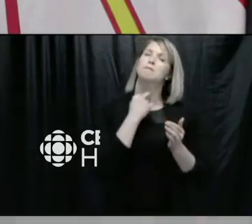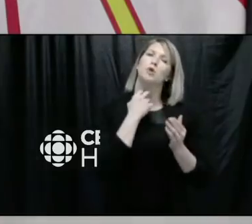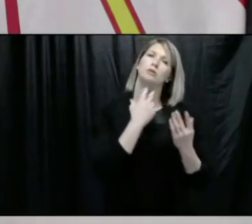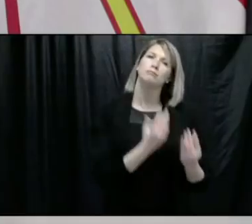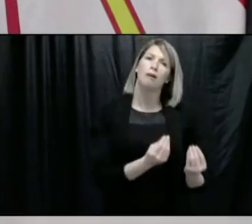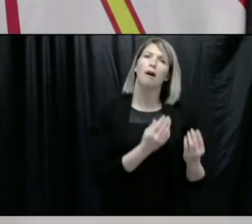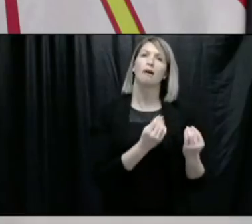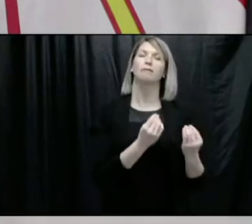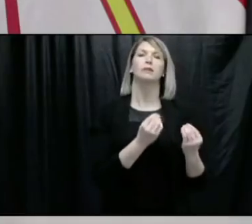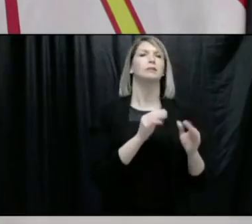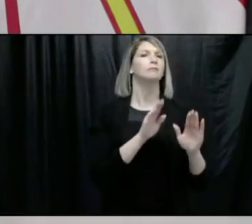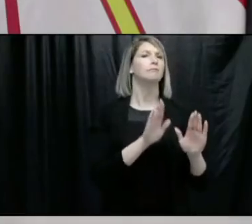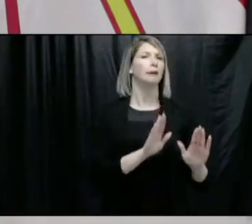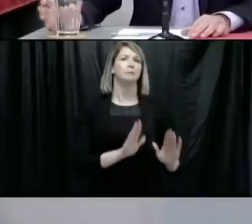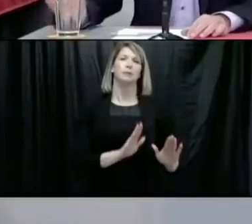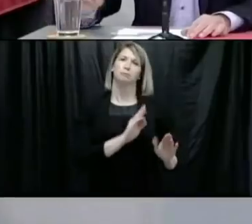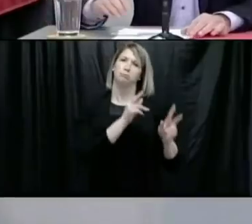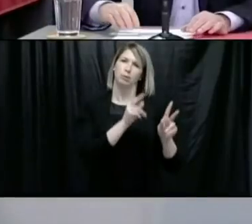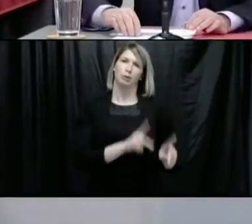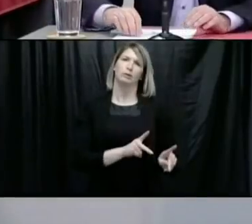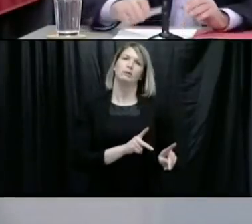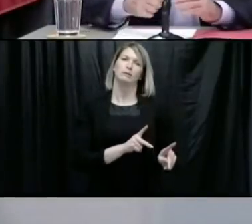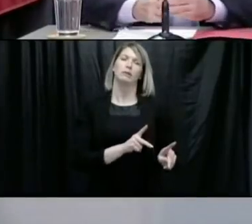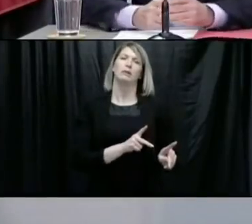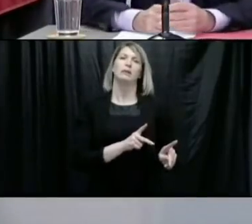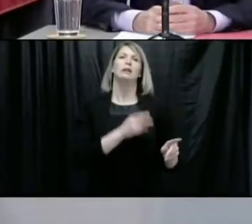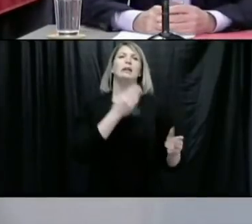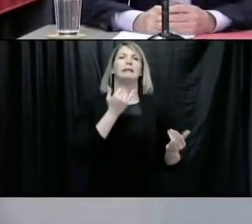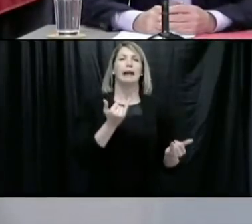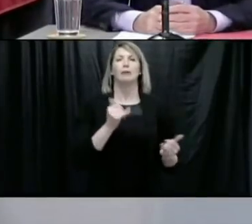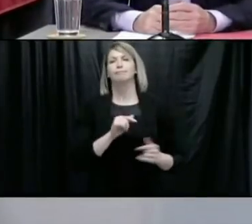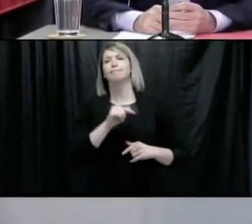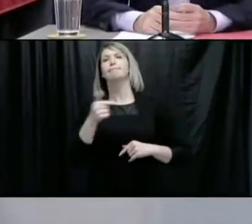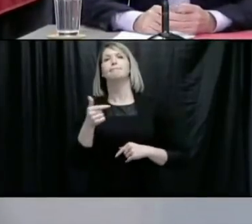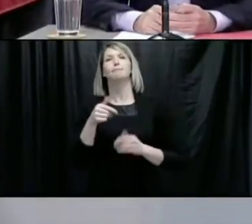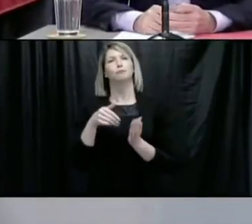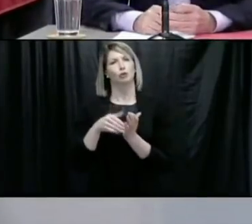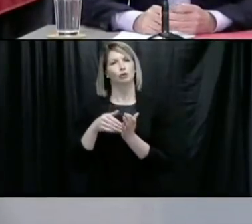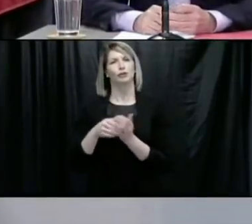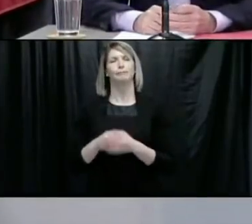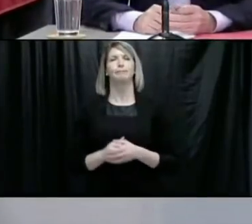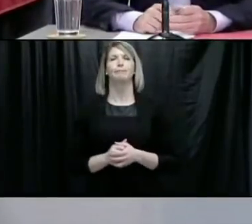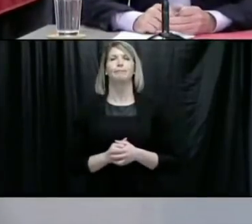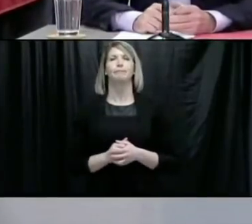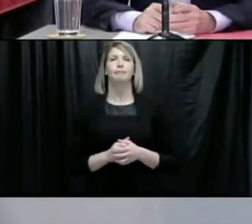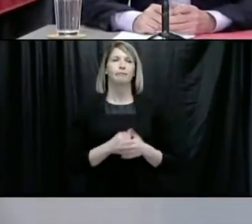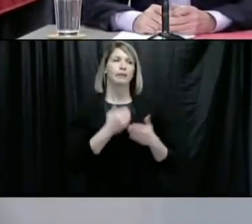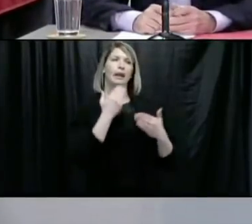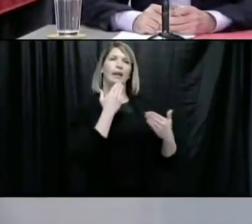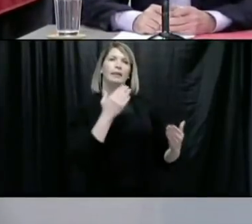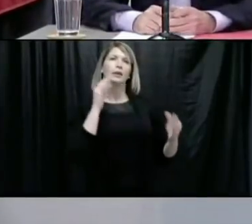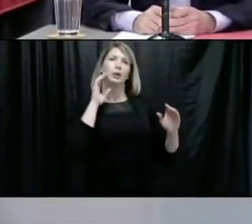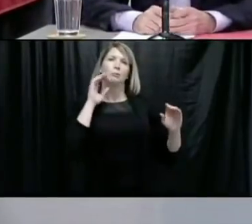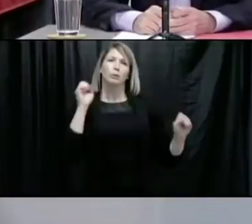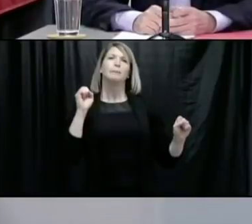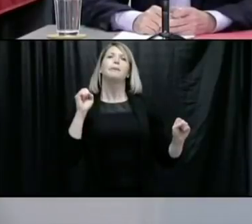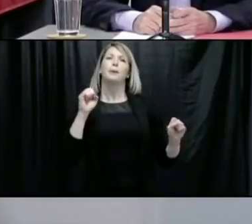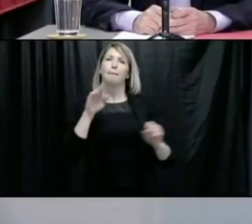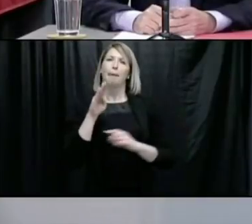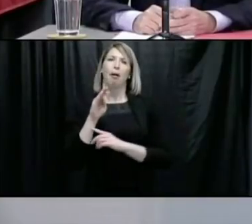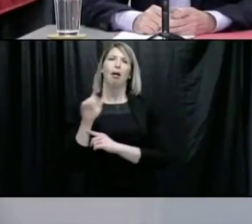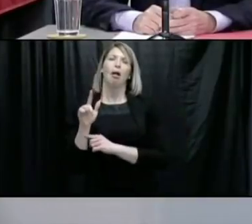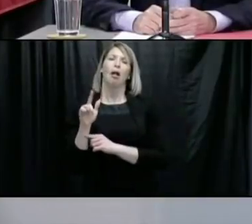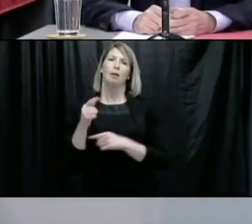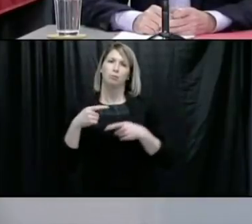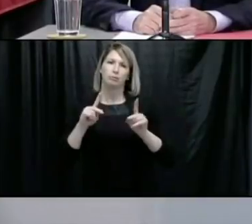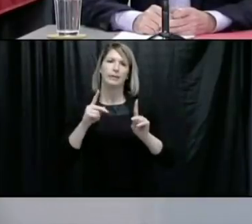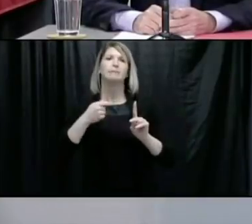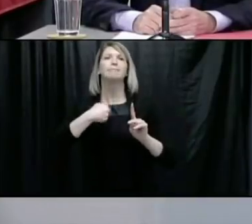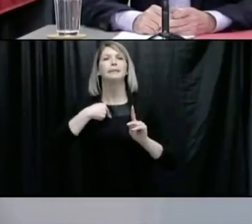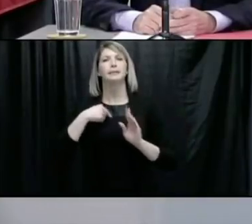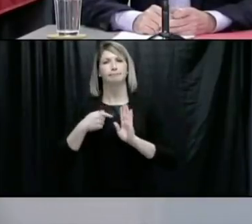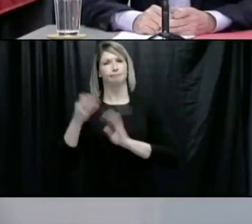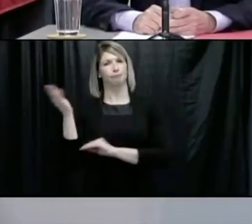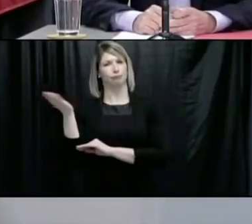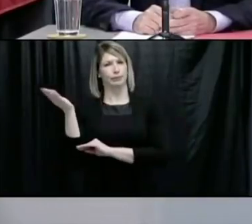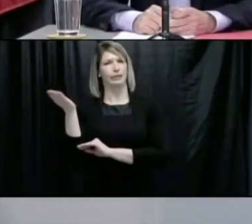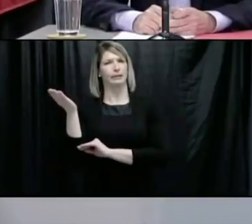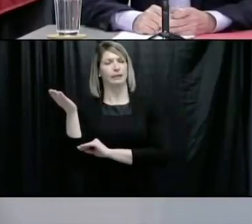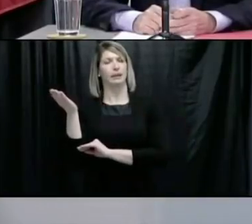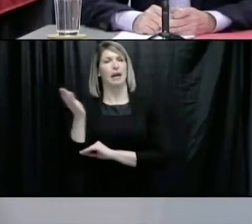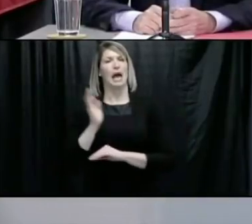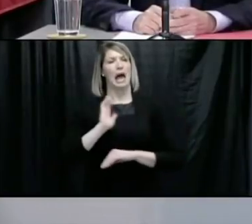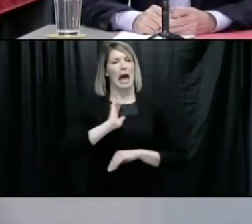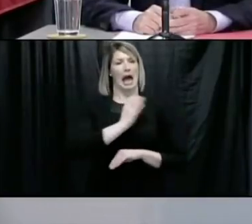ATTENTION AS I HAND IT OVER TO